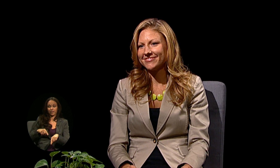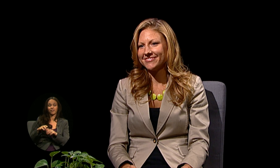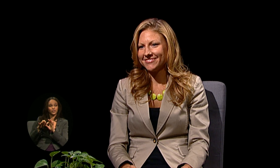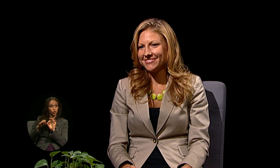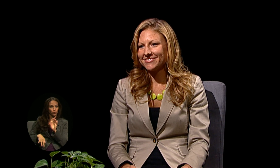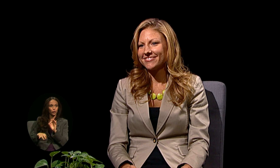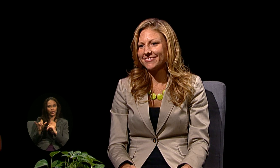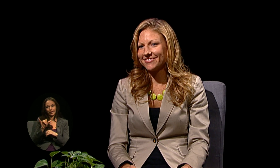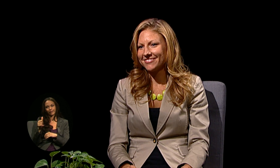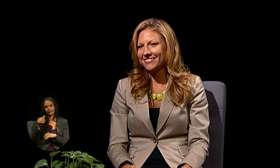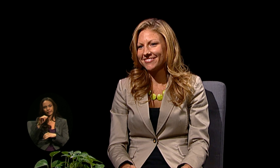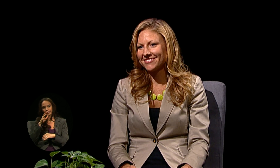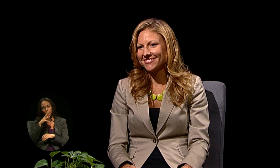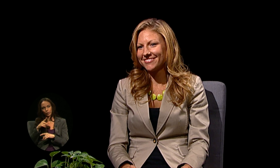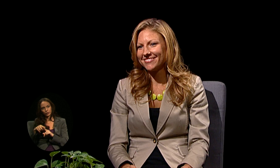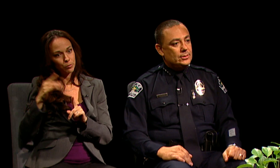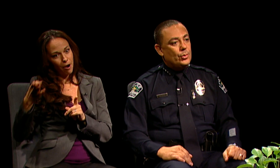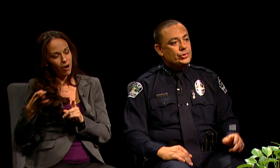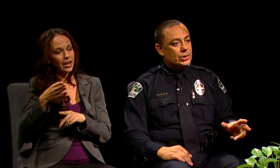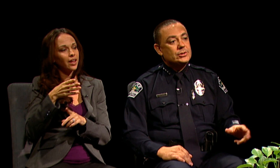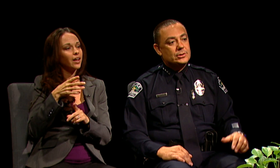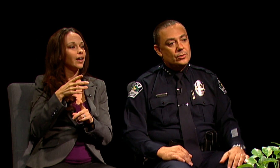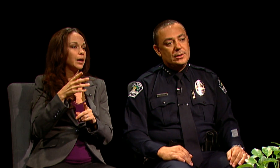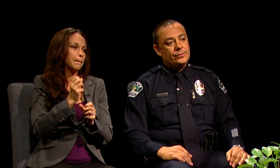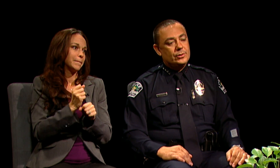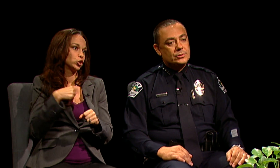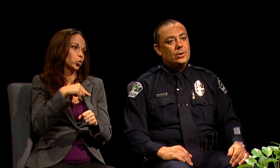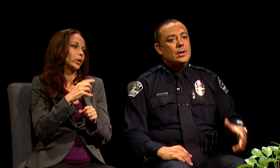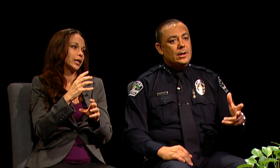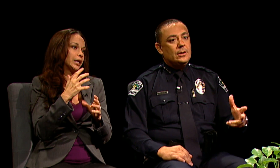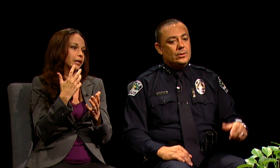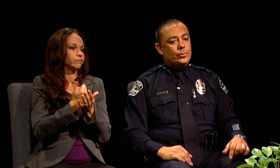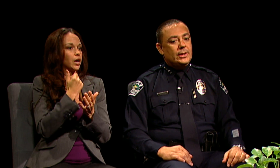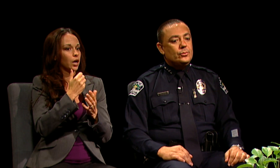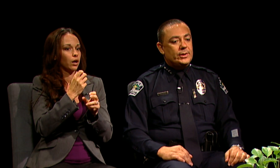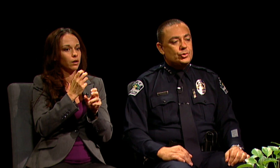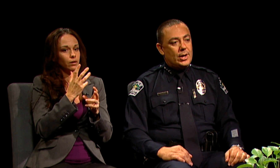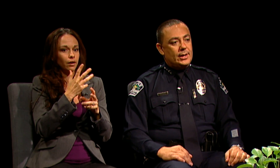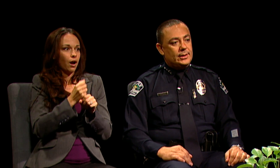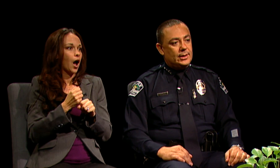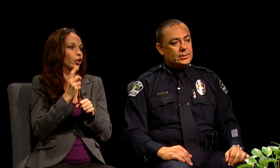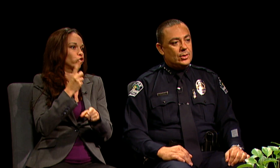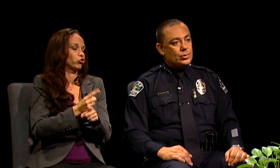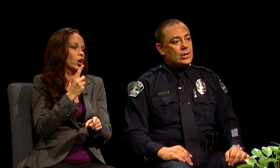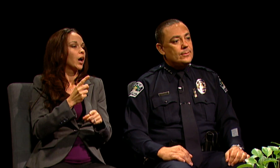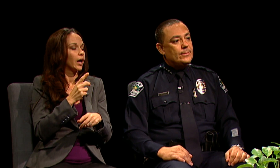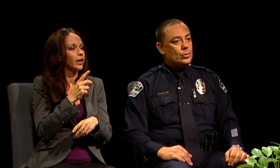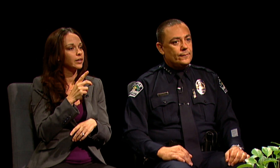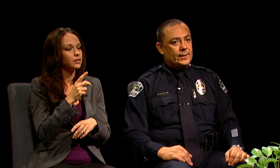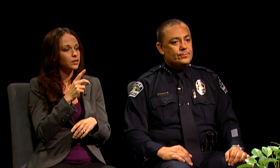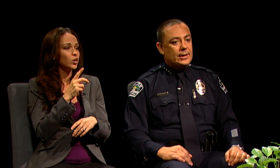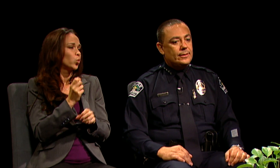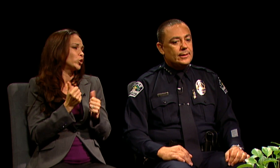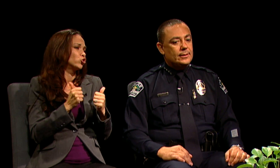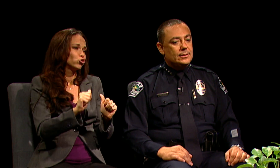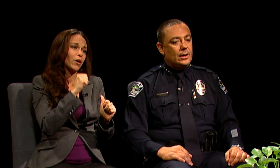TO MAKE SURE WE GOT IT RIGHT. AND THAT NO INJUSTICE OCCURRED OUT THERE. SO WE TRY AND WE'RE NOT GONNA BE PERFECT BUT I THINK